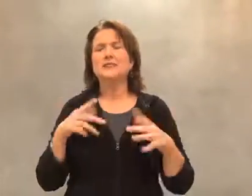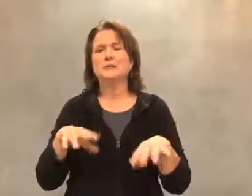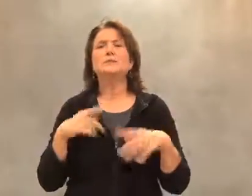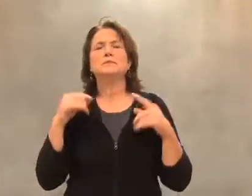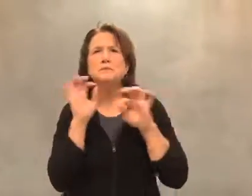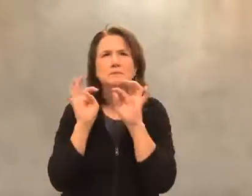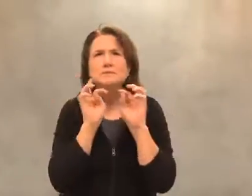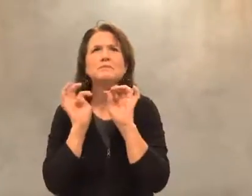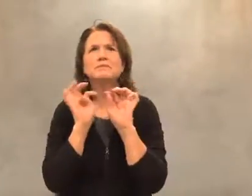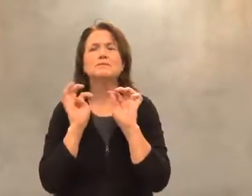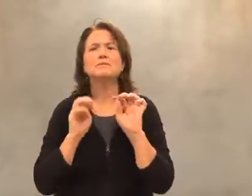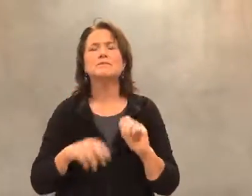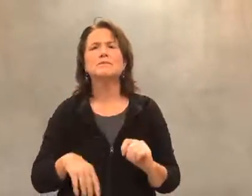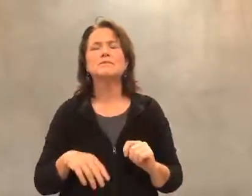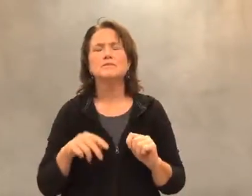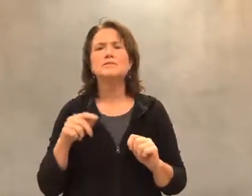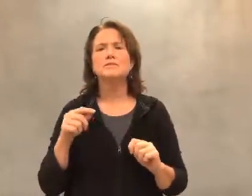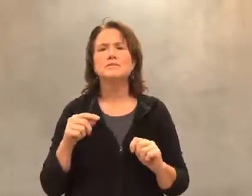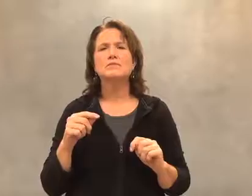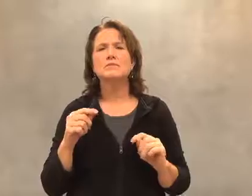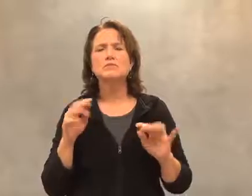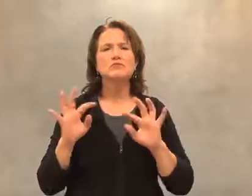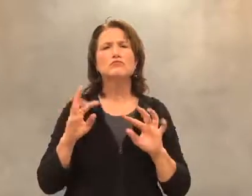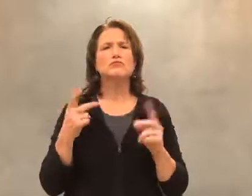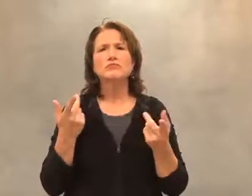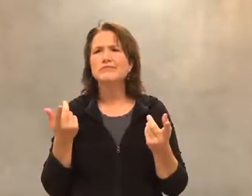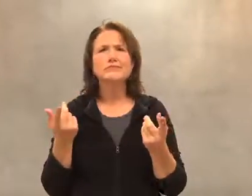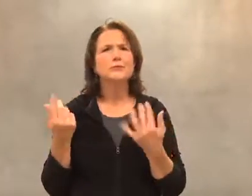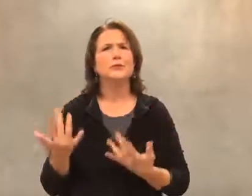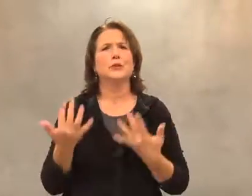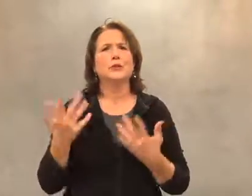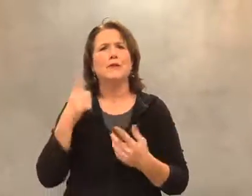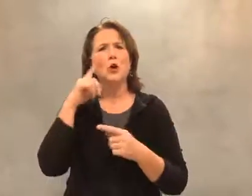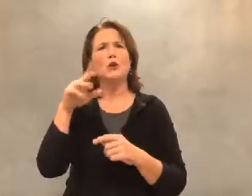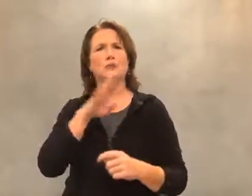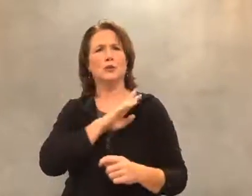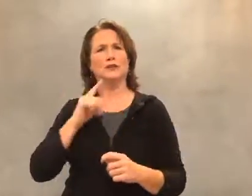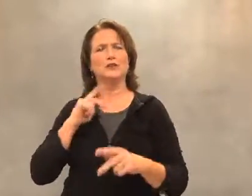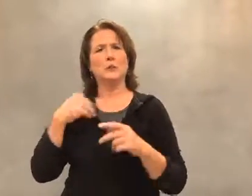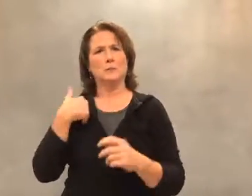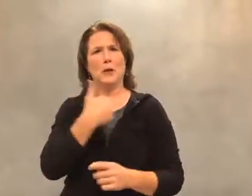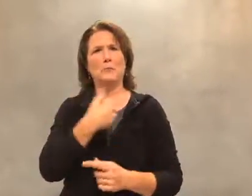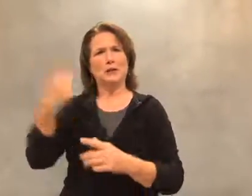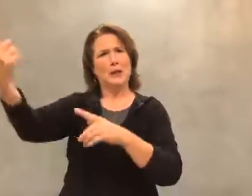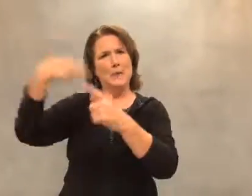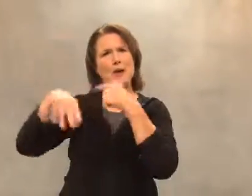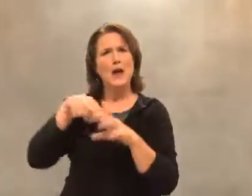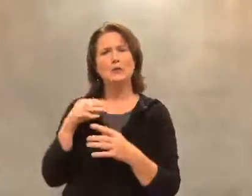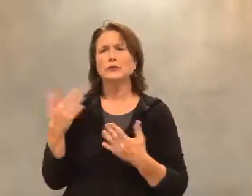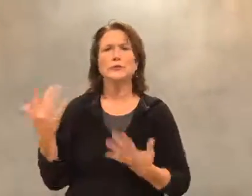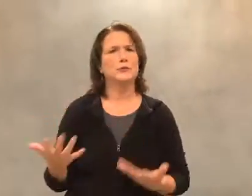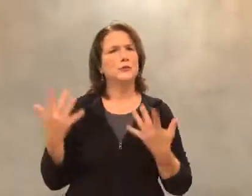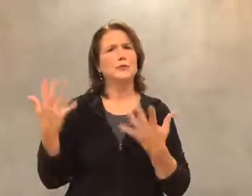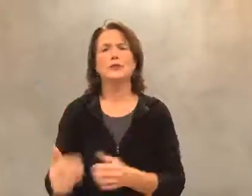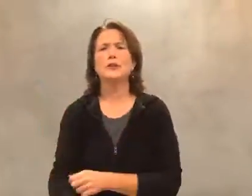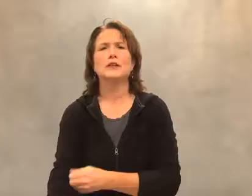We waited for a member of the board to come out.